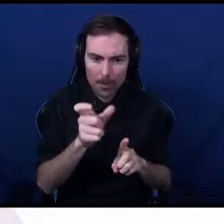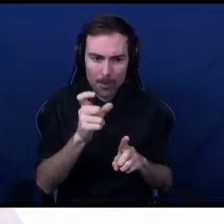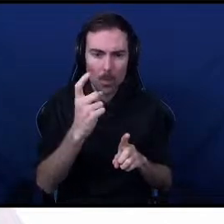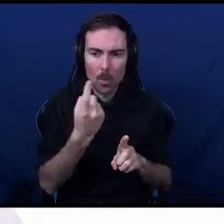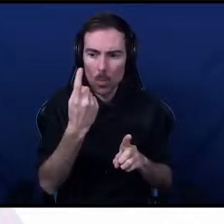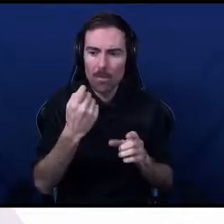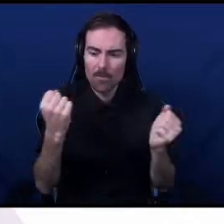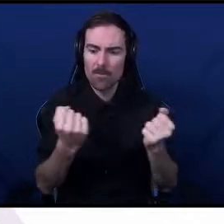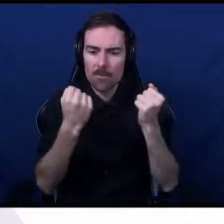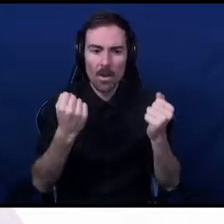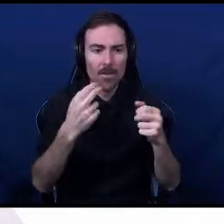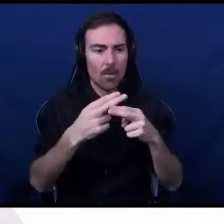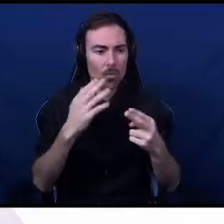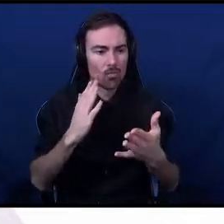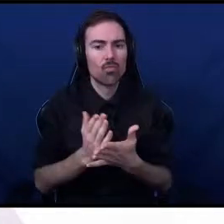have come a long way because of them. So